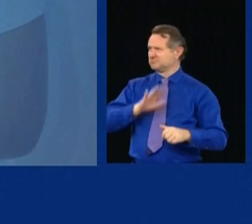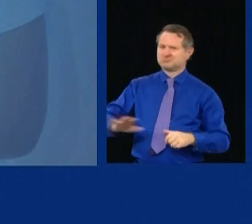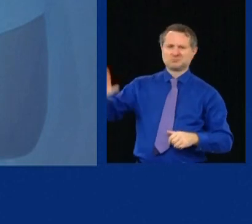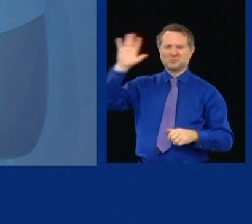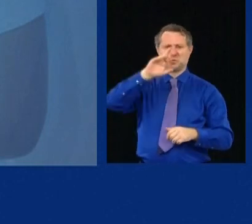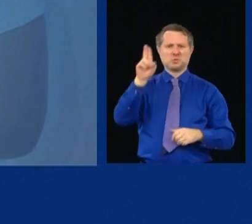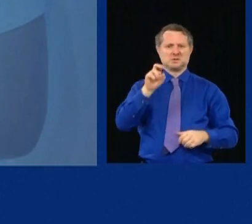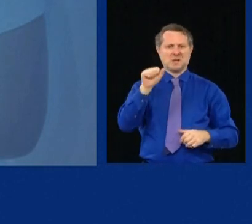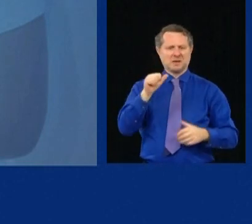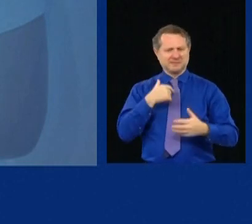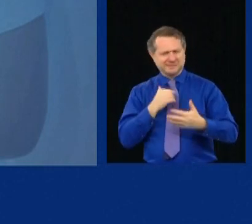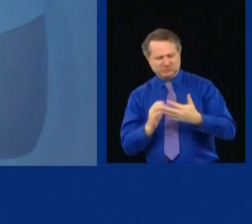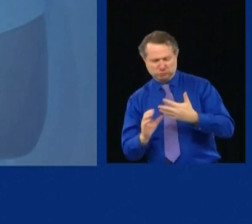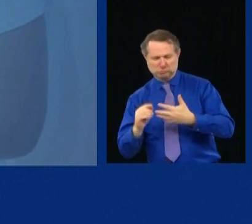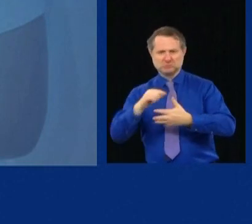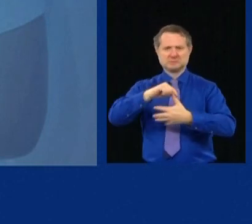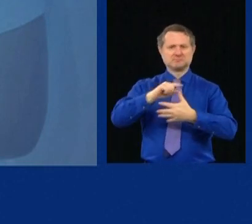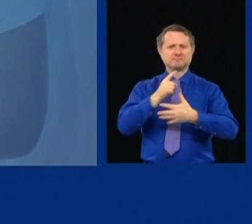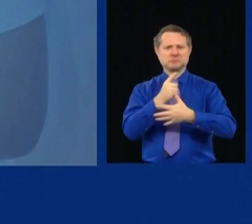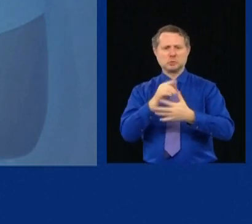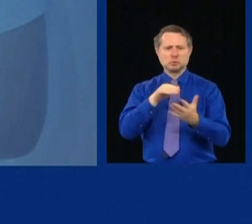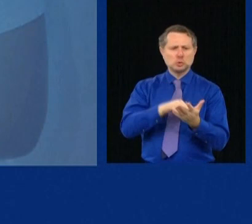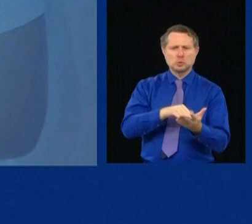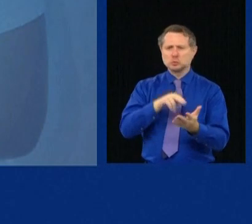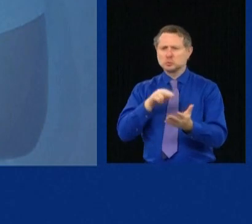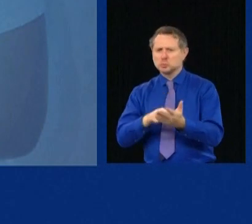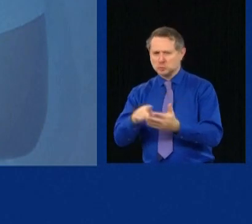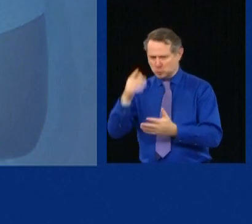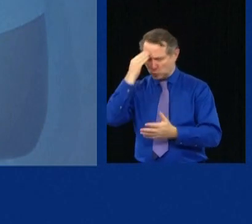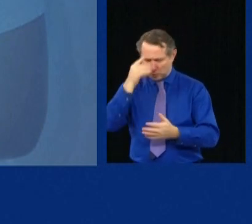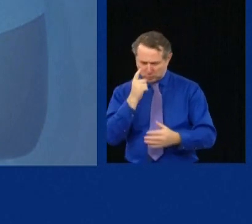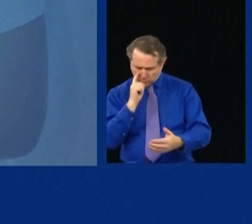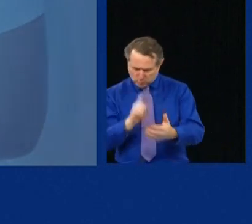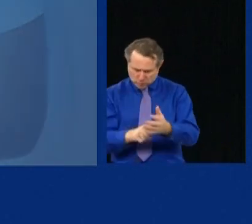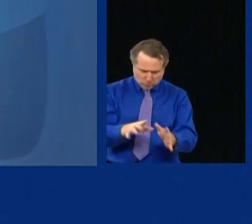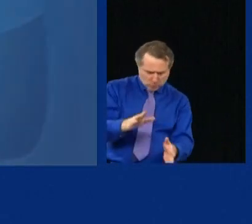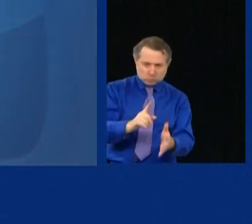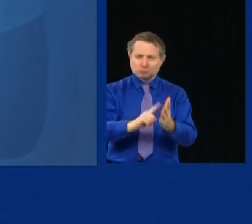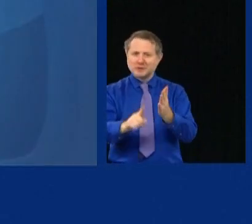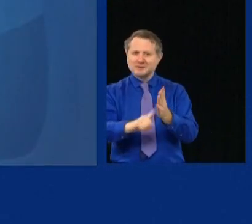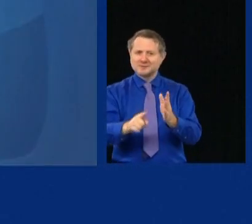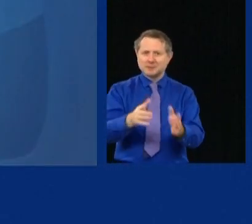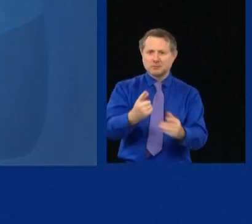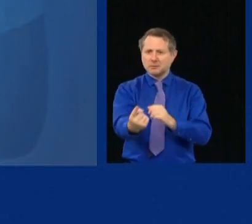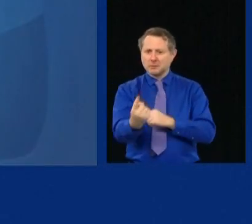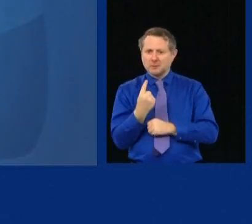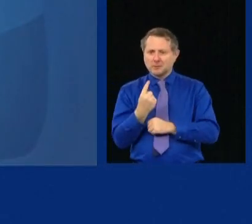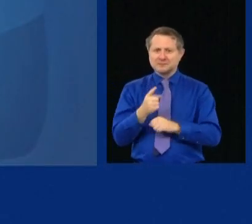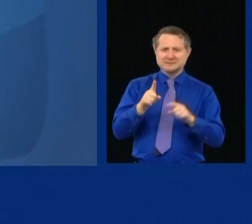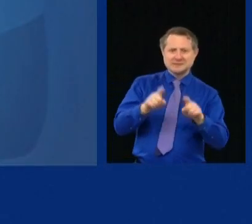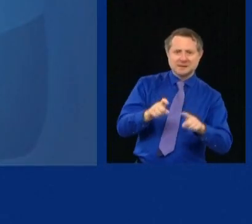TODAY ONLINE THE FIRST IN THE